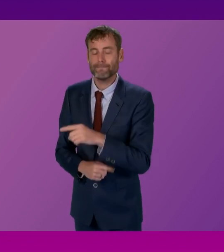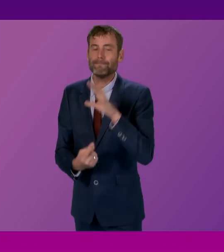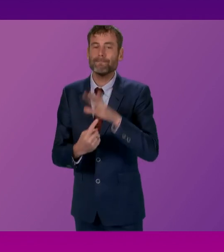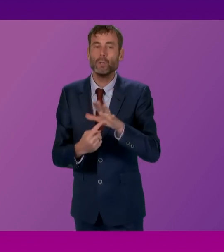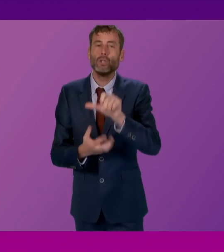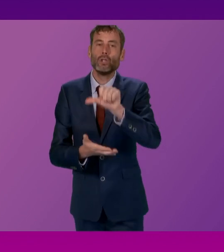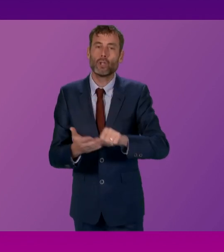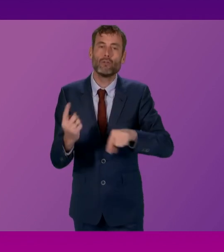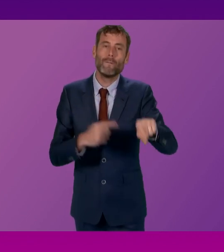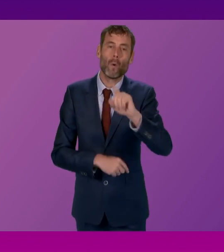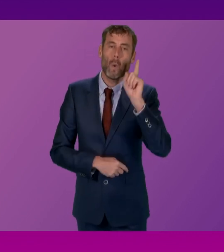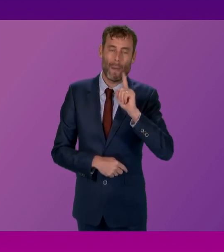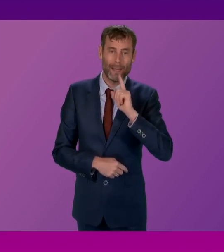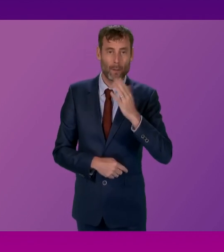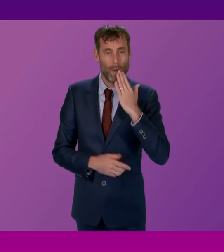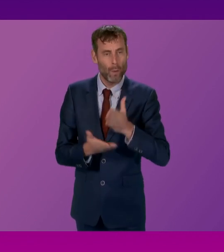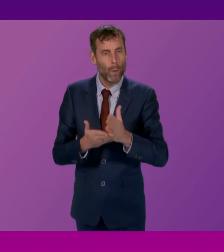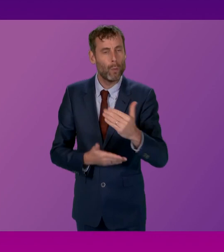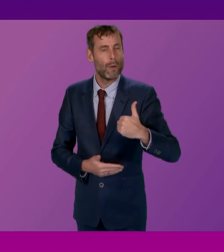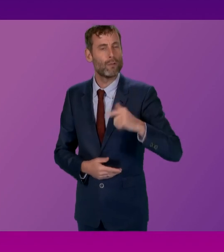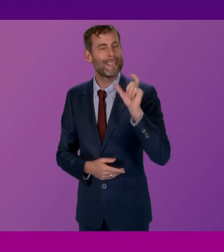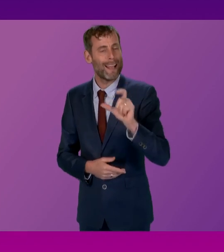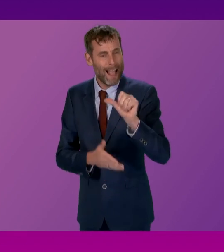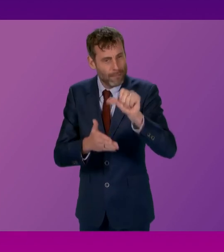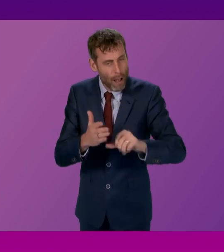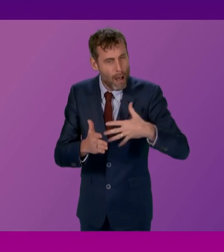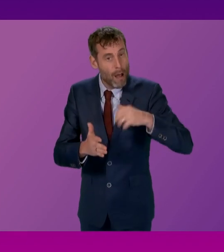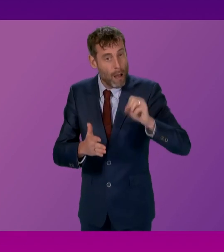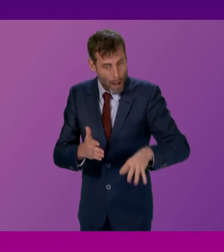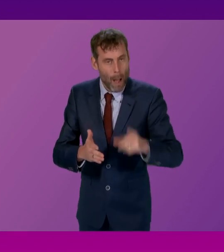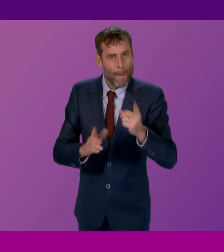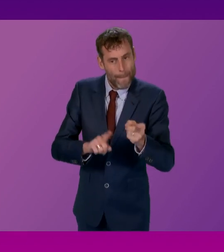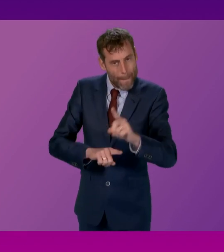I am aware that there are still unacceptable waits in some specialties, but we are committed